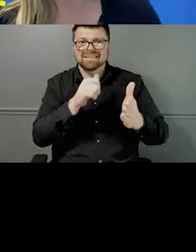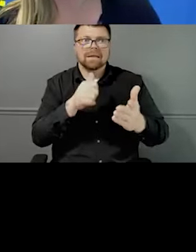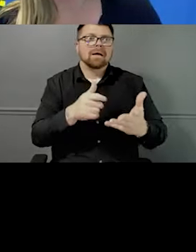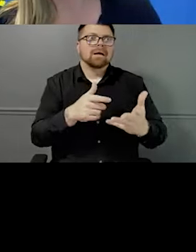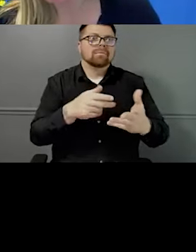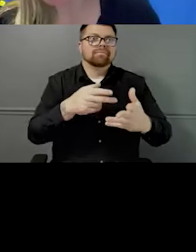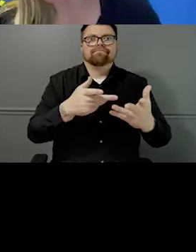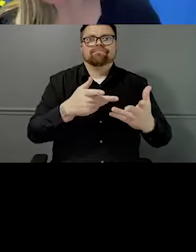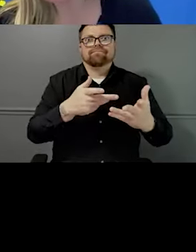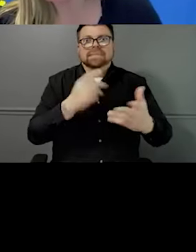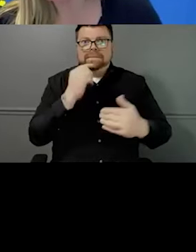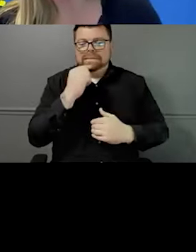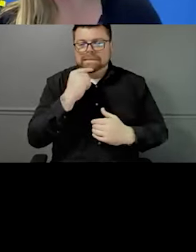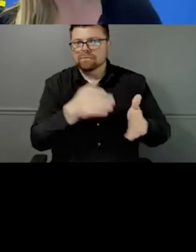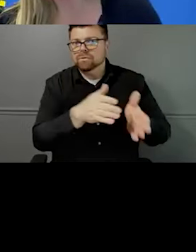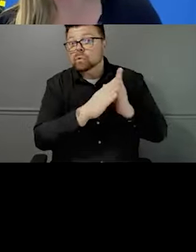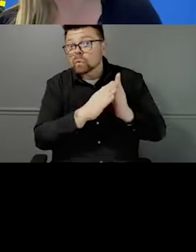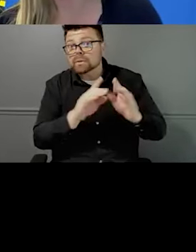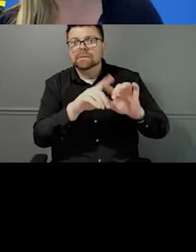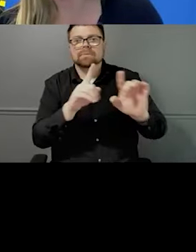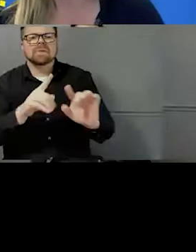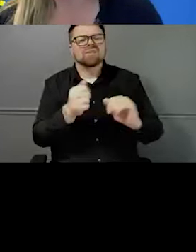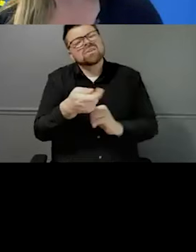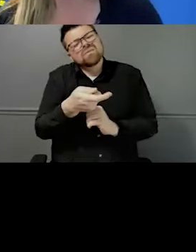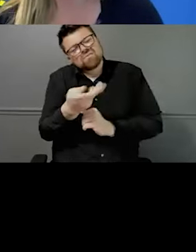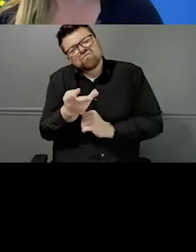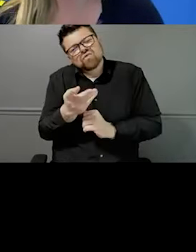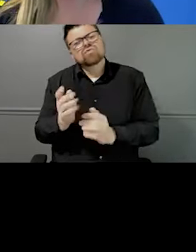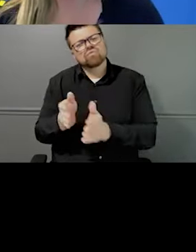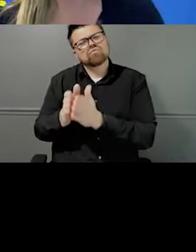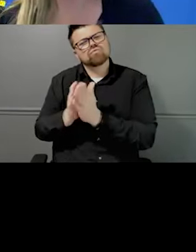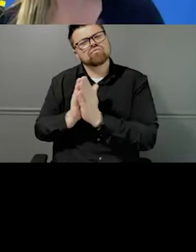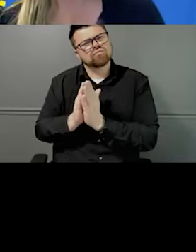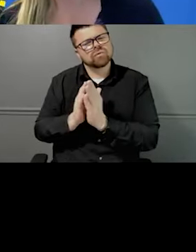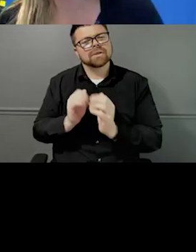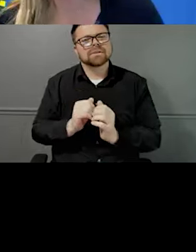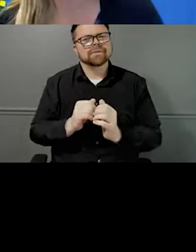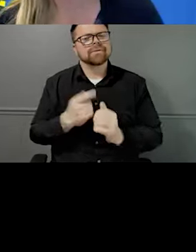but there were a few requests for this, and we believe that the desire